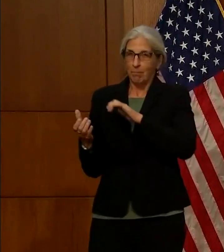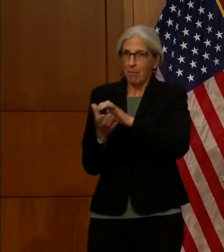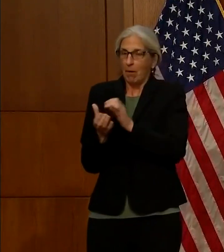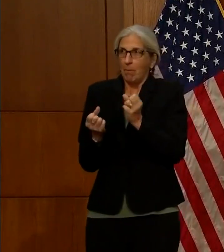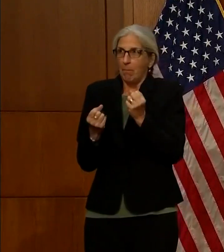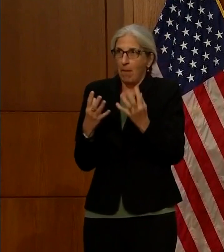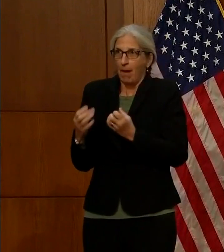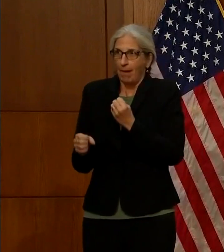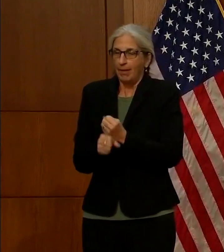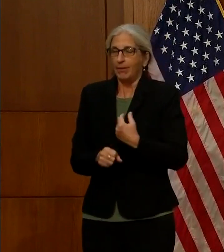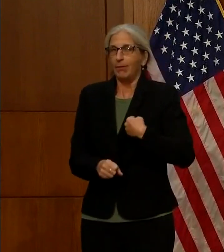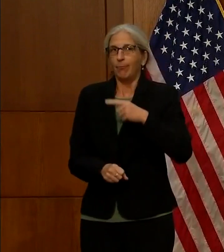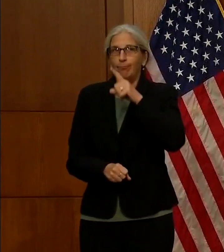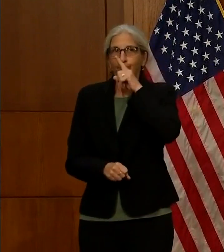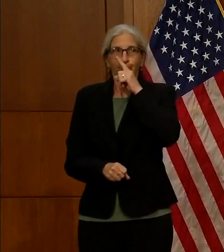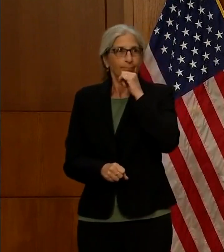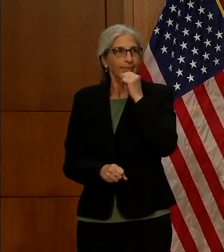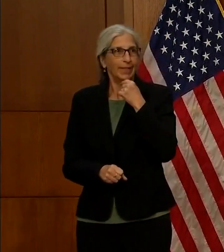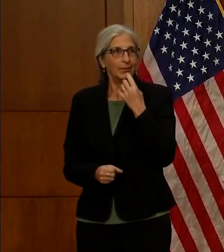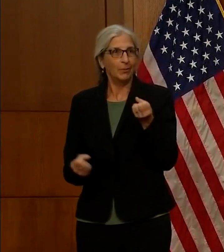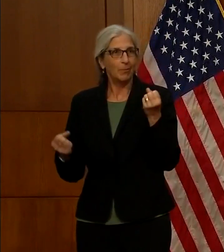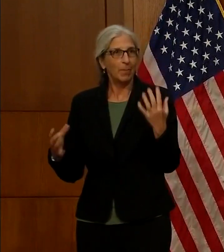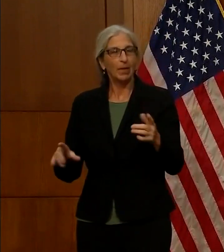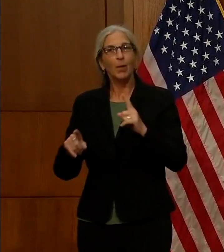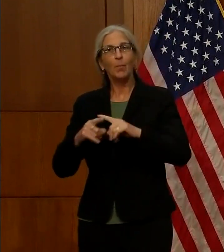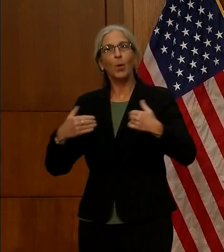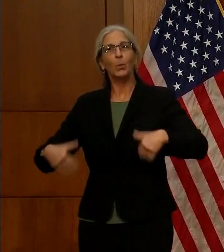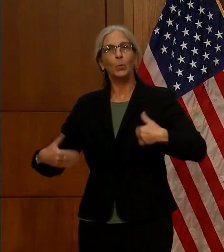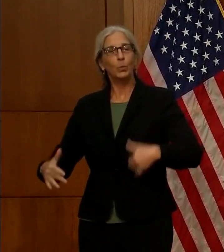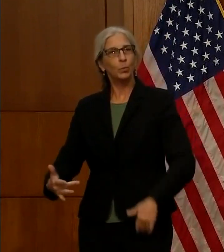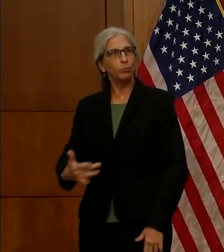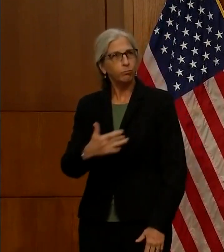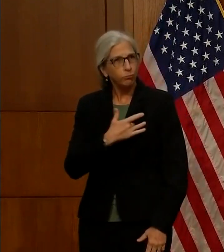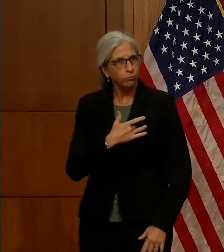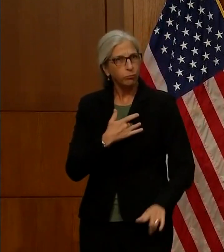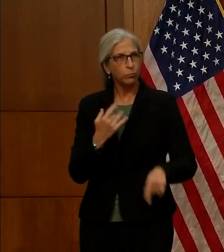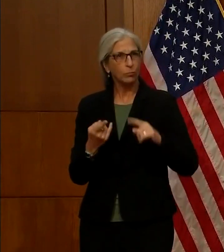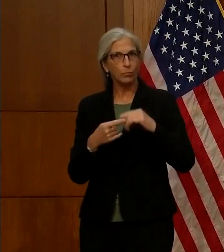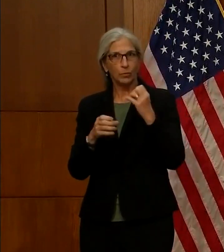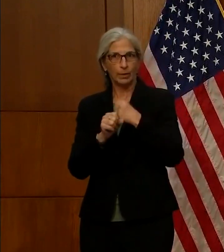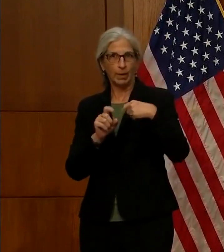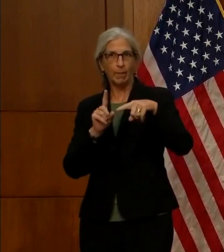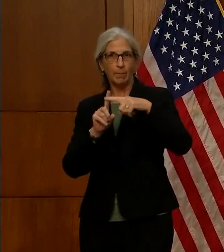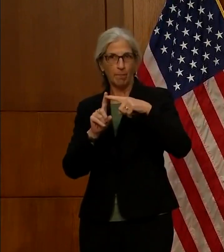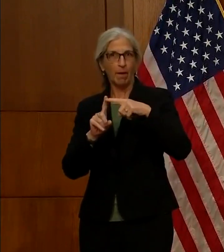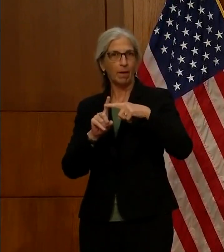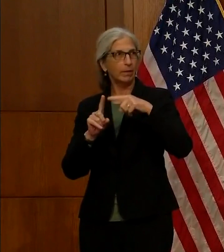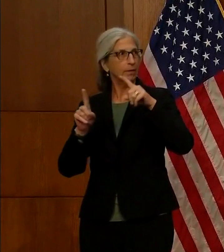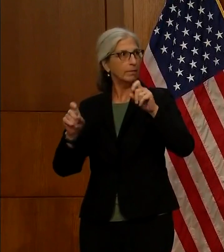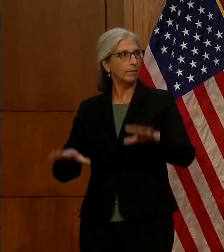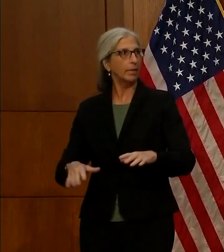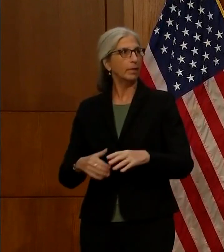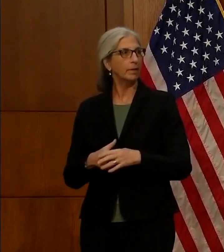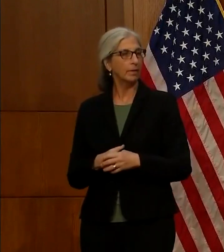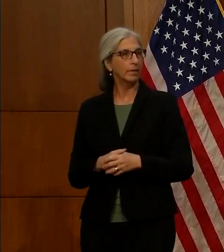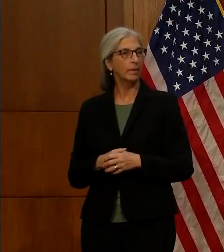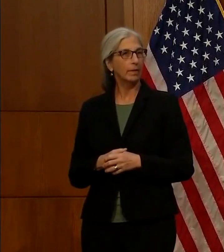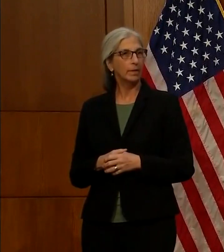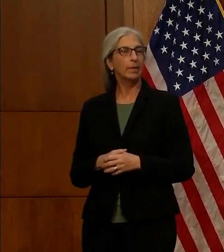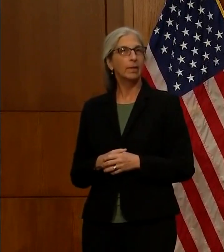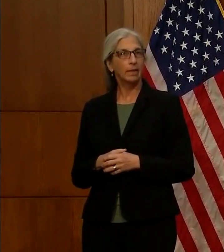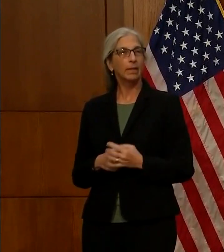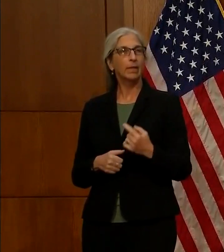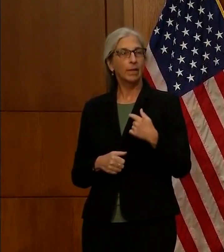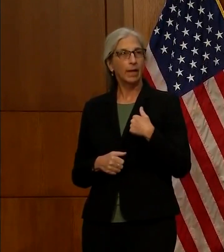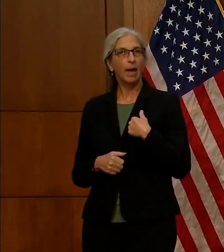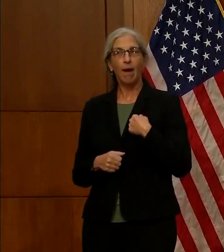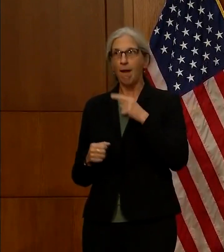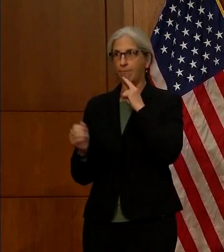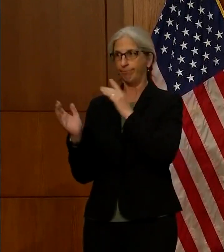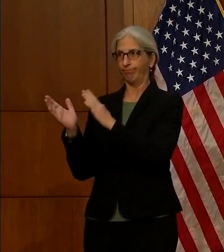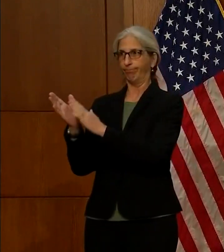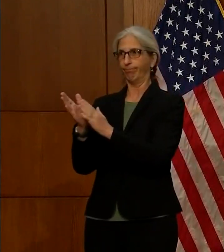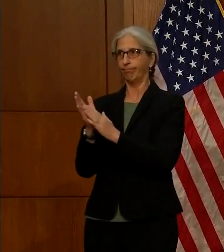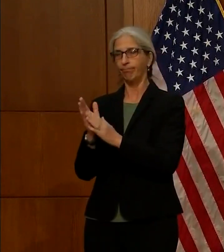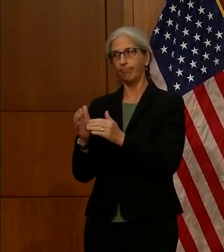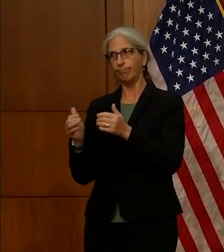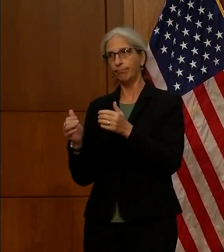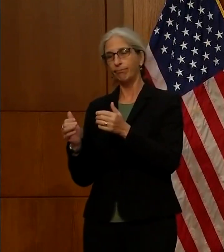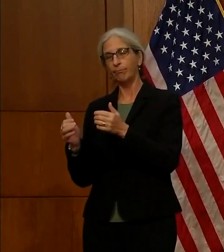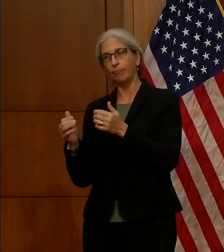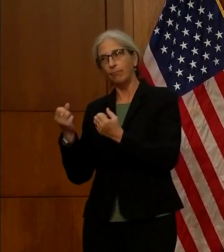MANY YEARS BUT- A LOT OF YEARS-